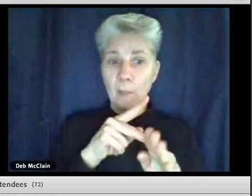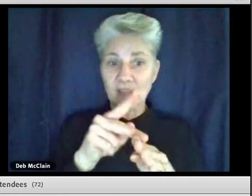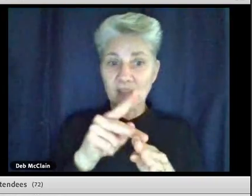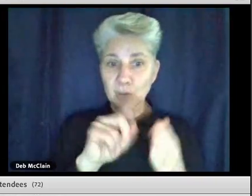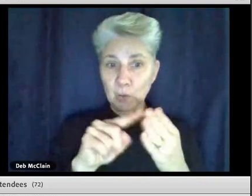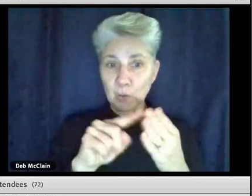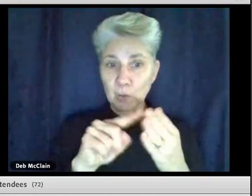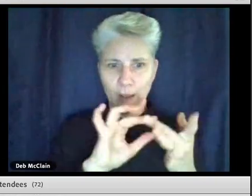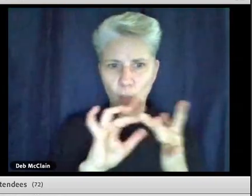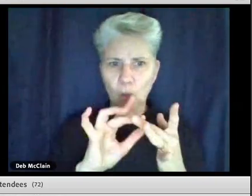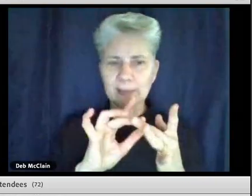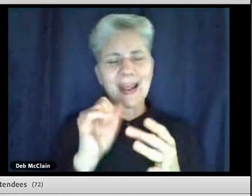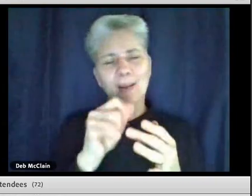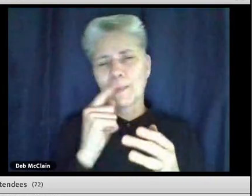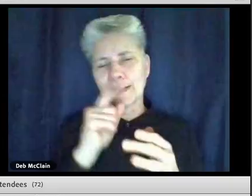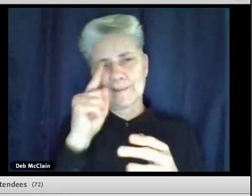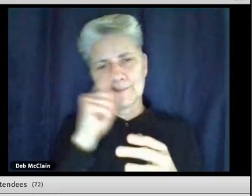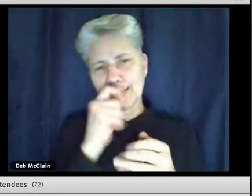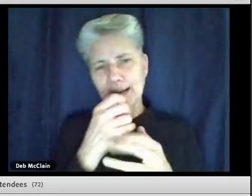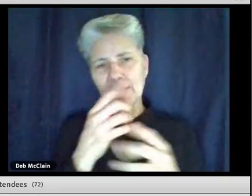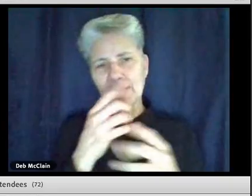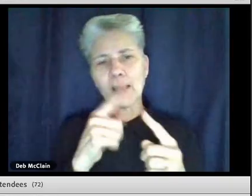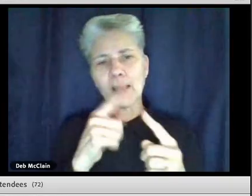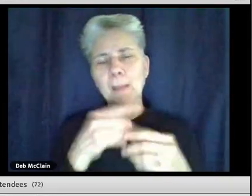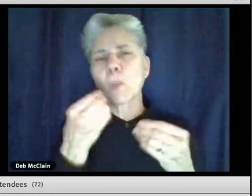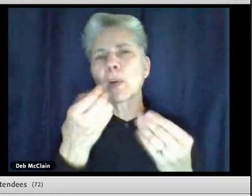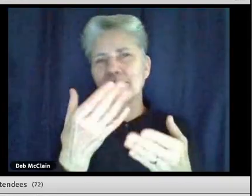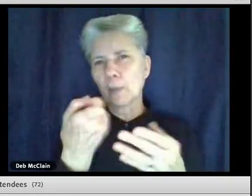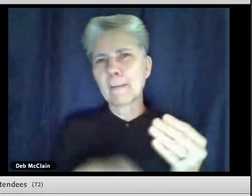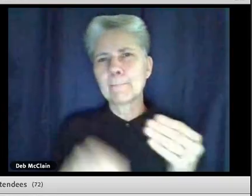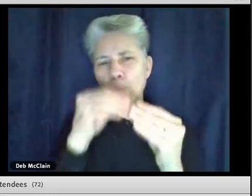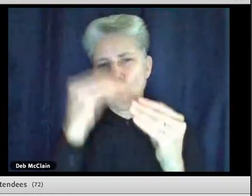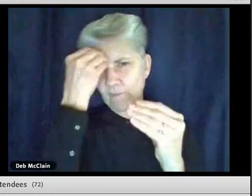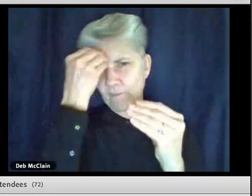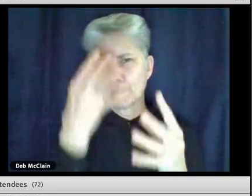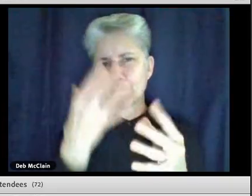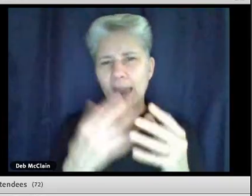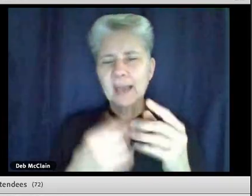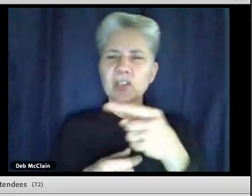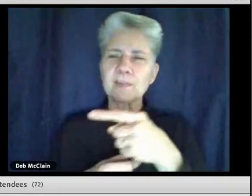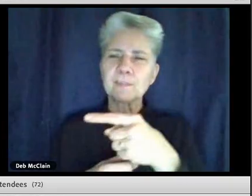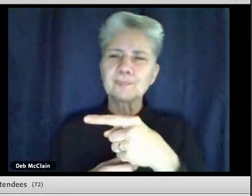LinkedIn is great for professional. You can -- Again, anybody can fake anything, right?